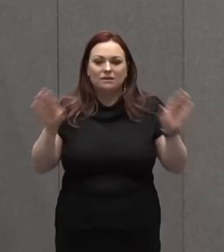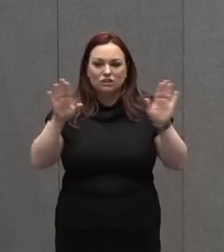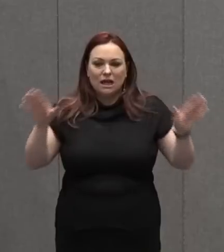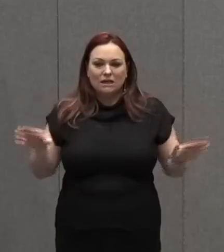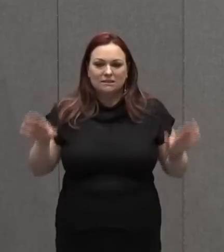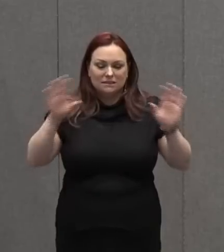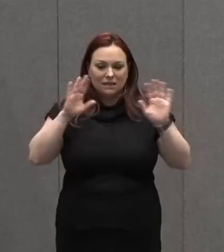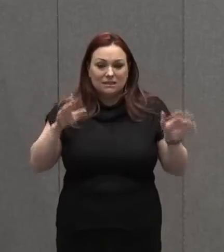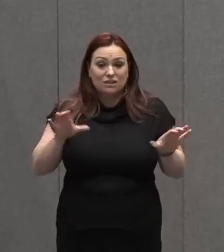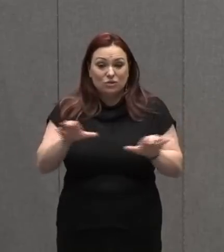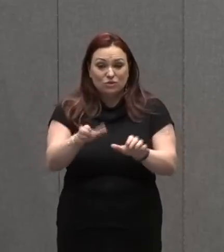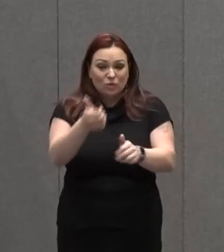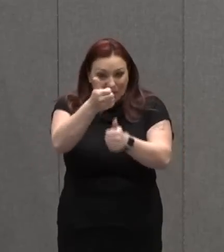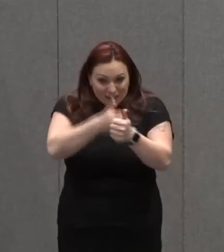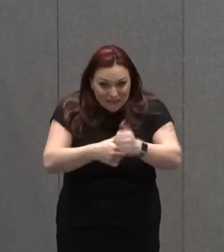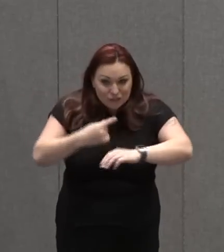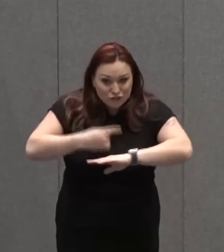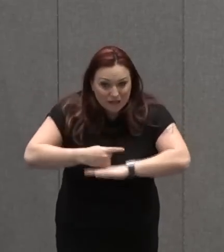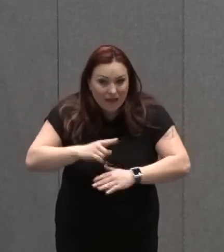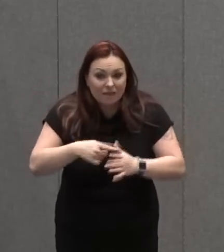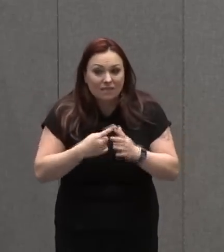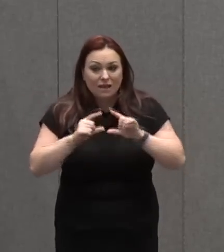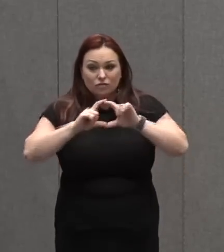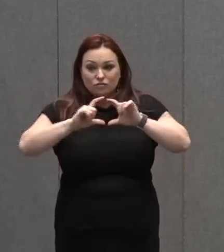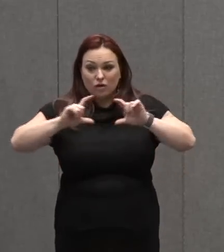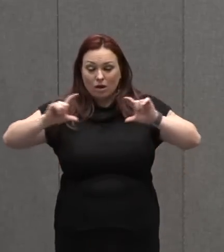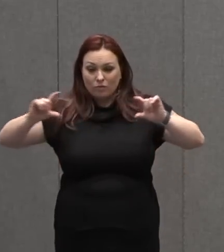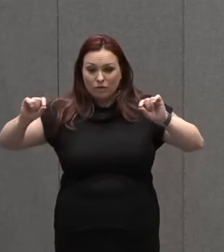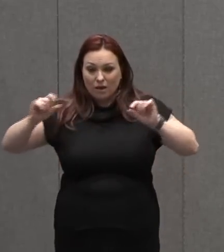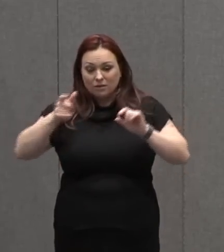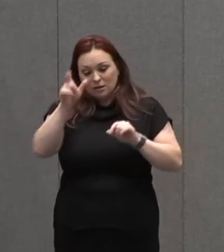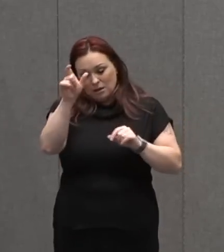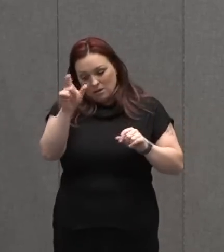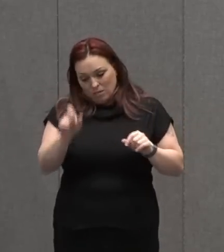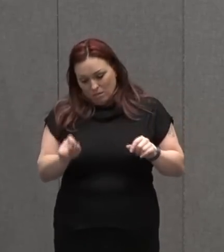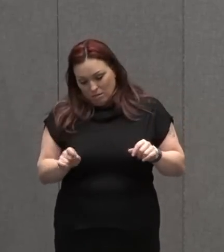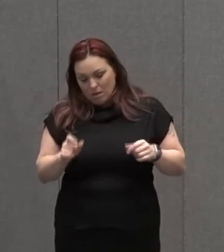then you would draw a rectangle like I did, hopefully, you can see that,